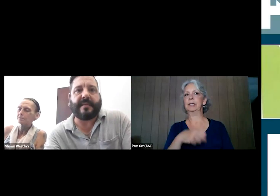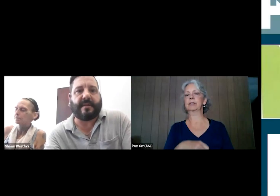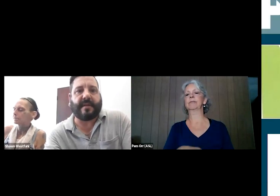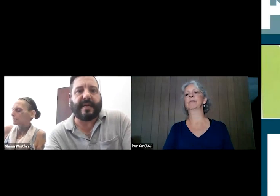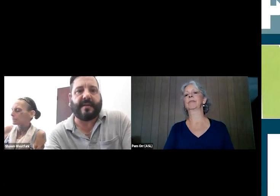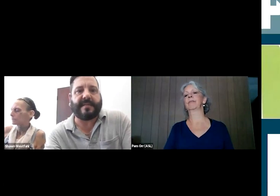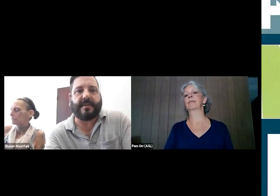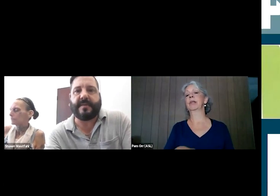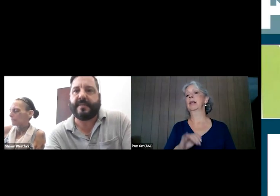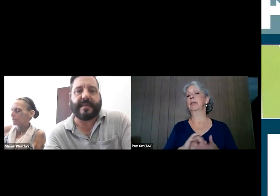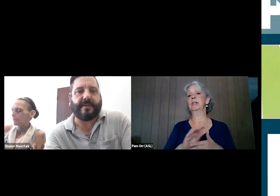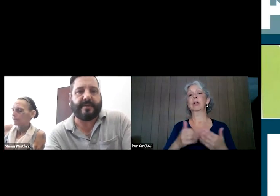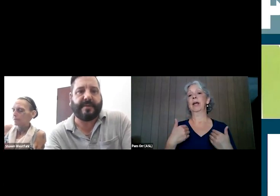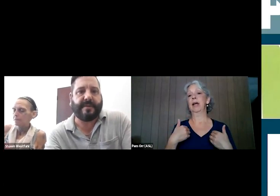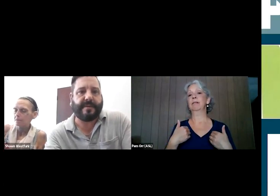And that's all I got on this one. Thank you Hillary.